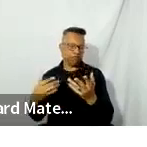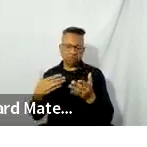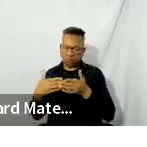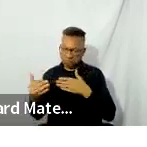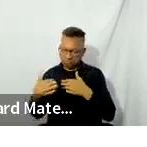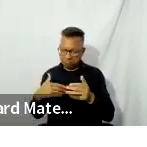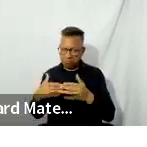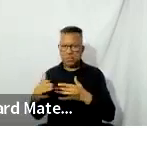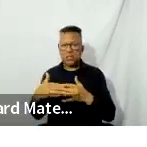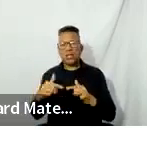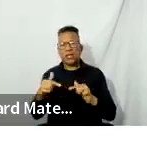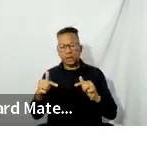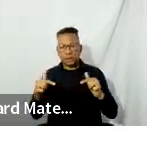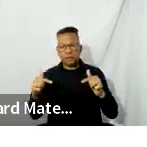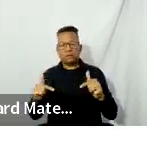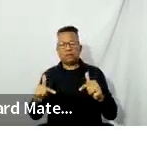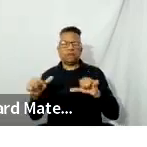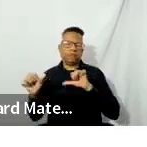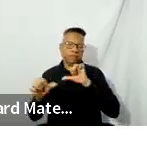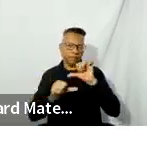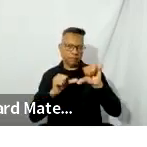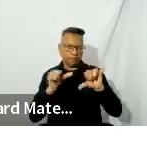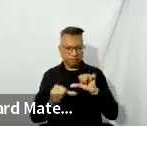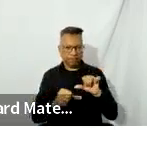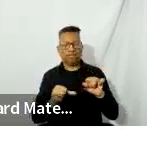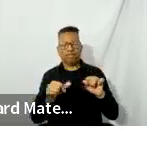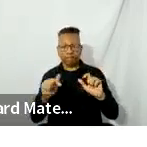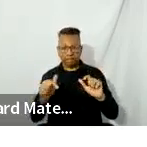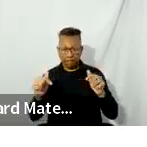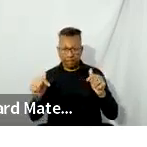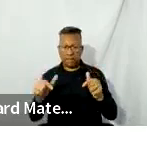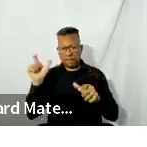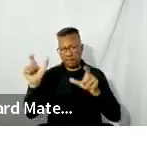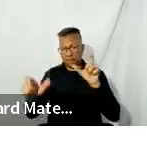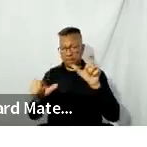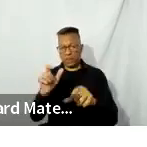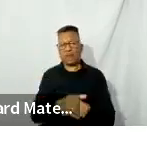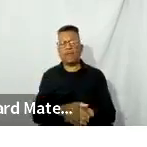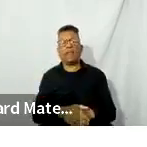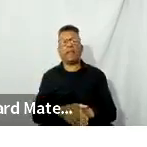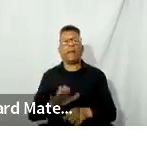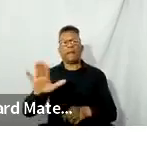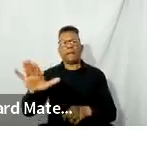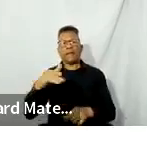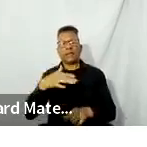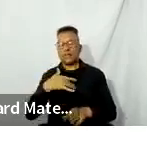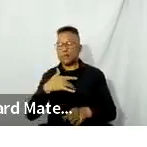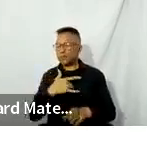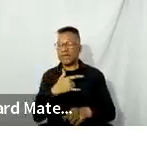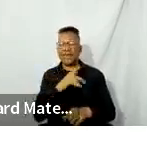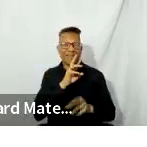of self movement of self movement of transformation, transformation, of action of action rather than reaction